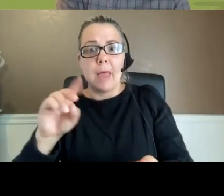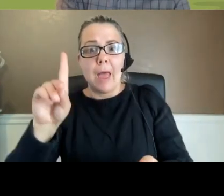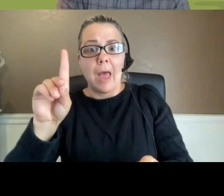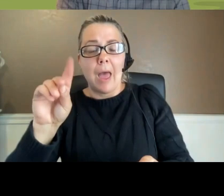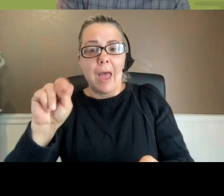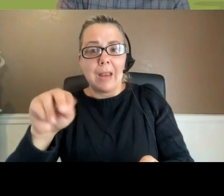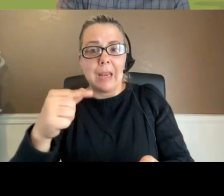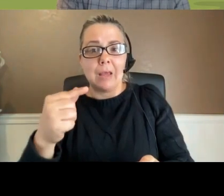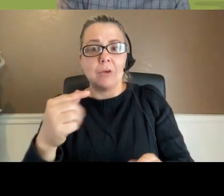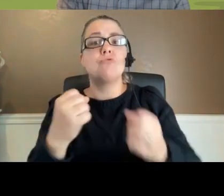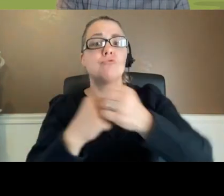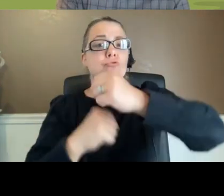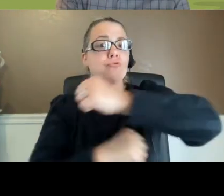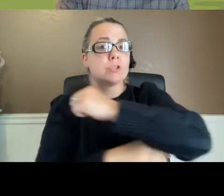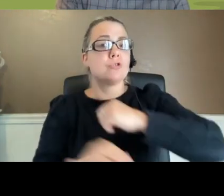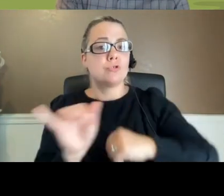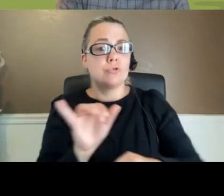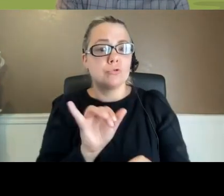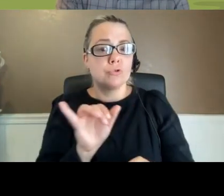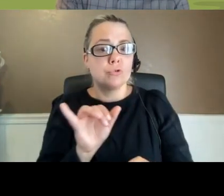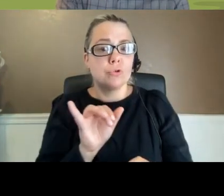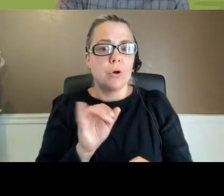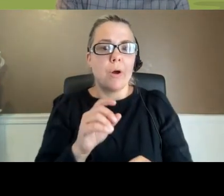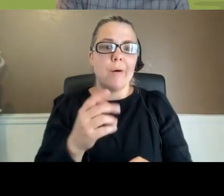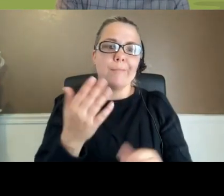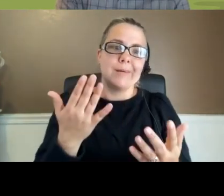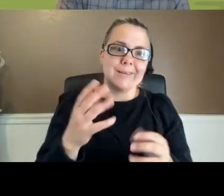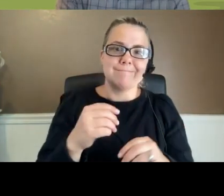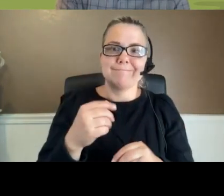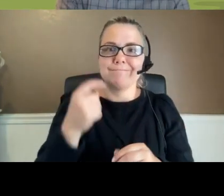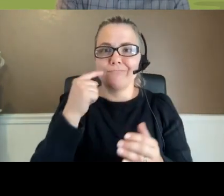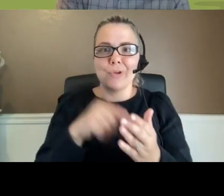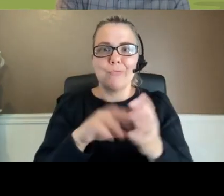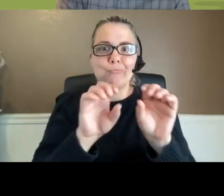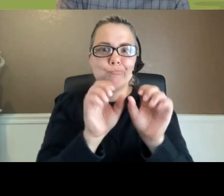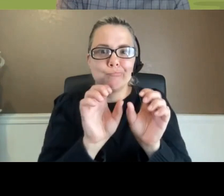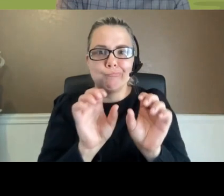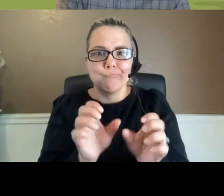but because of the kind of broken structure there is right now that the these headings appear after